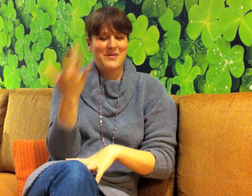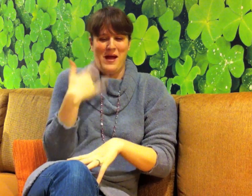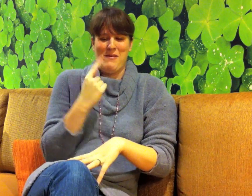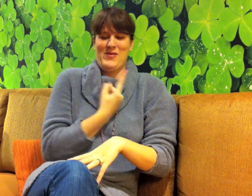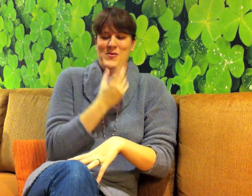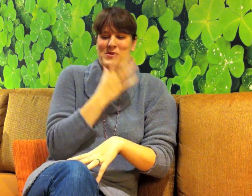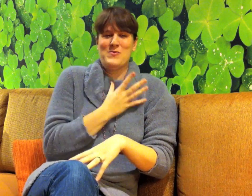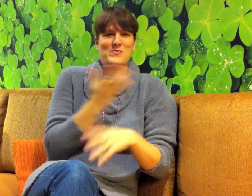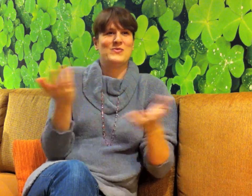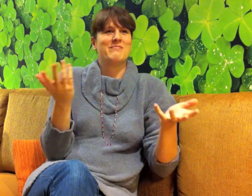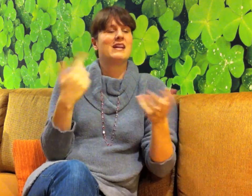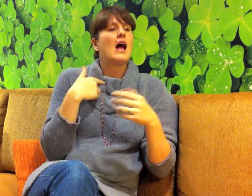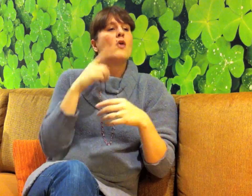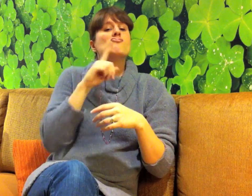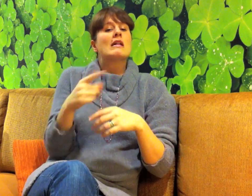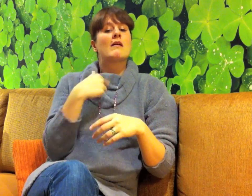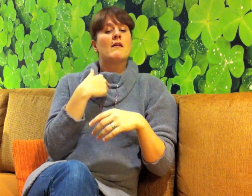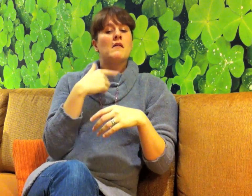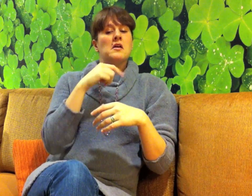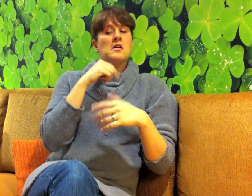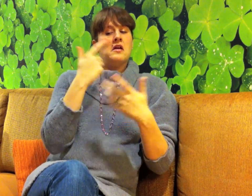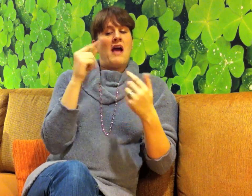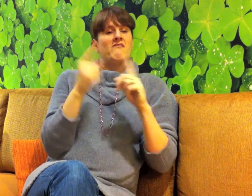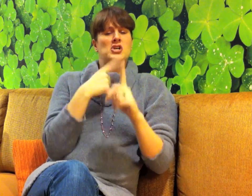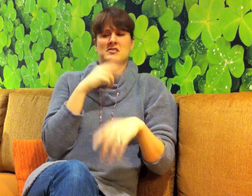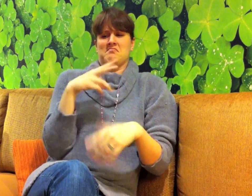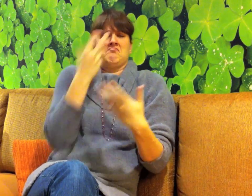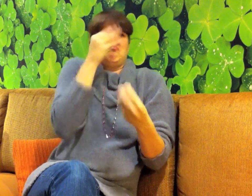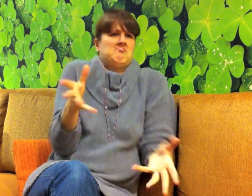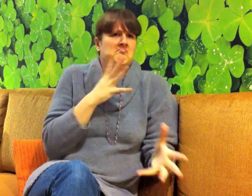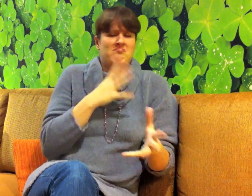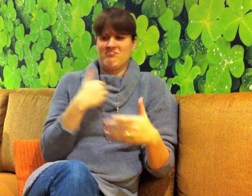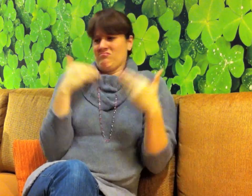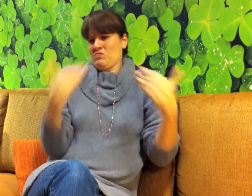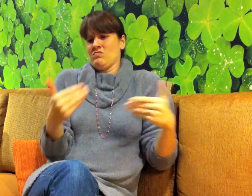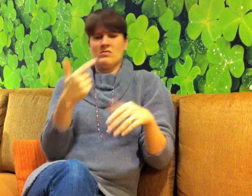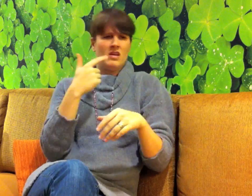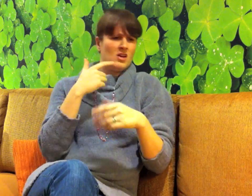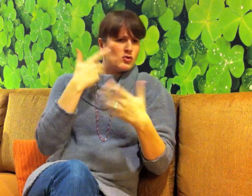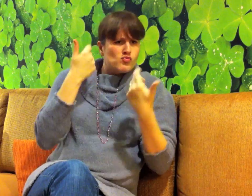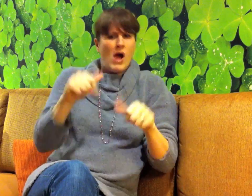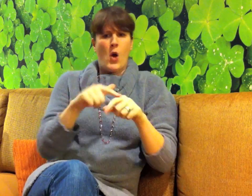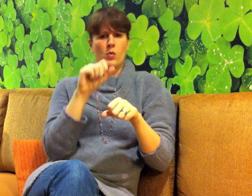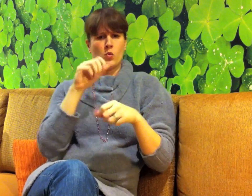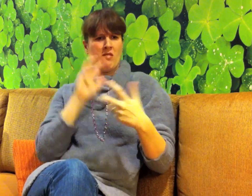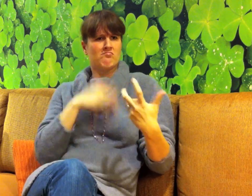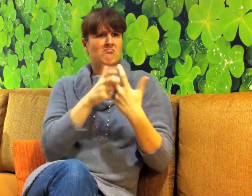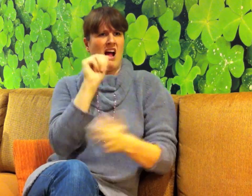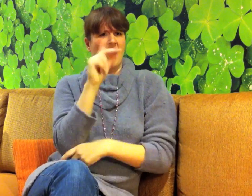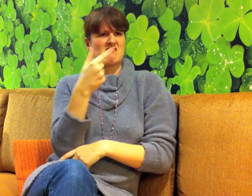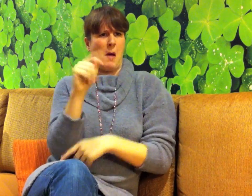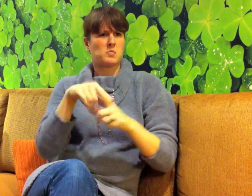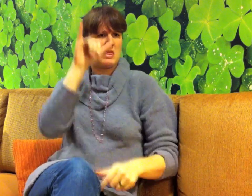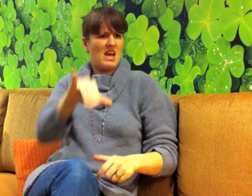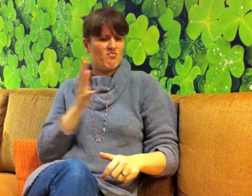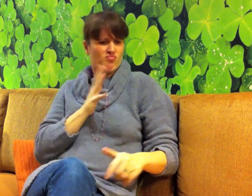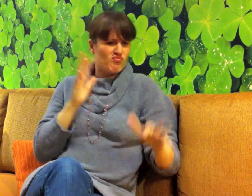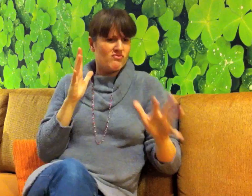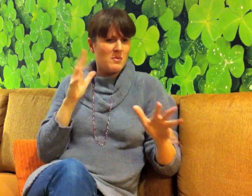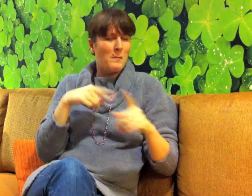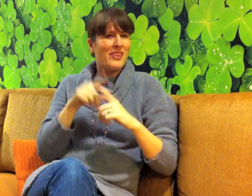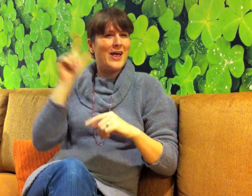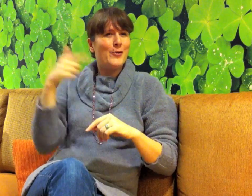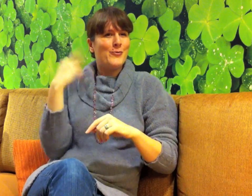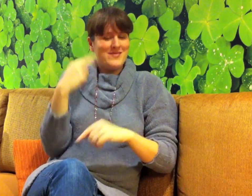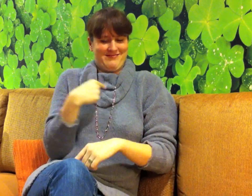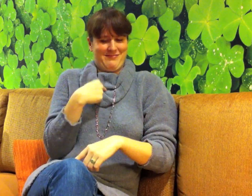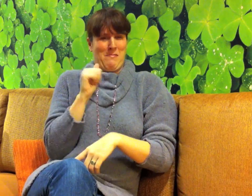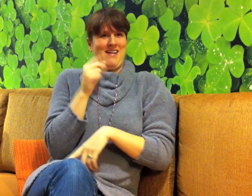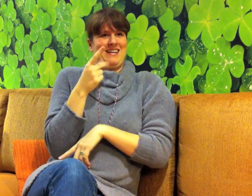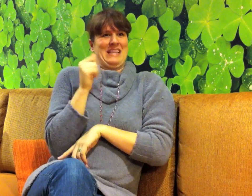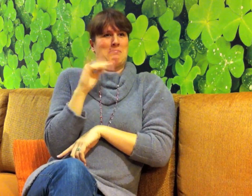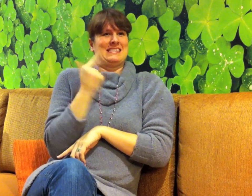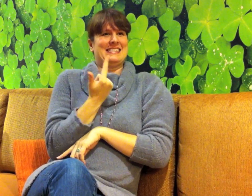Why am I the only woman?” At first, it did not matter as I try to adapt to that. But then, later on I realized I was adapting.